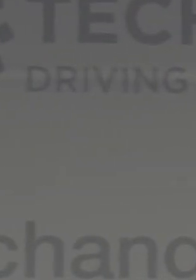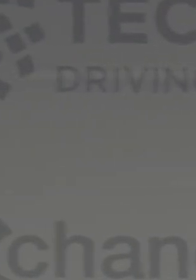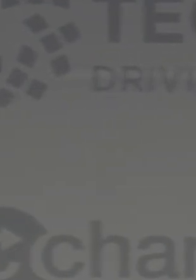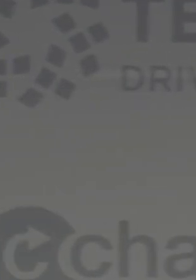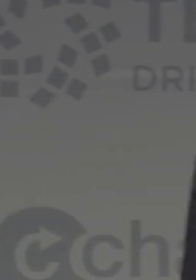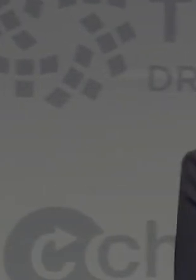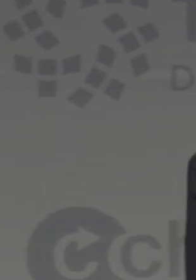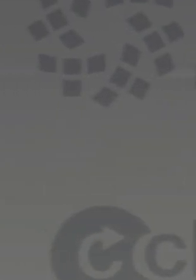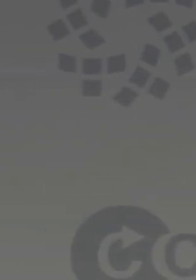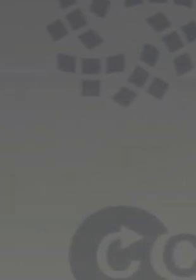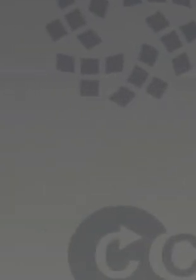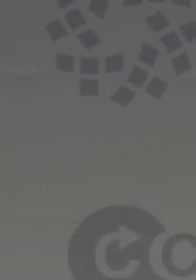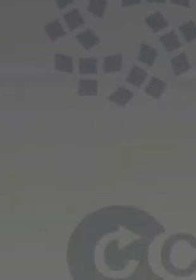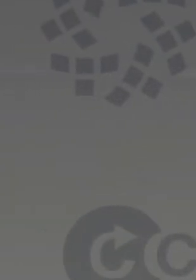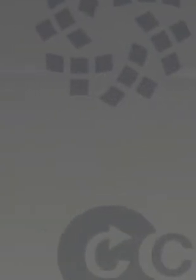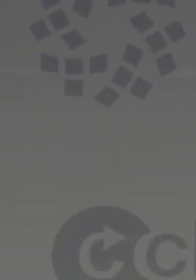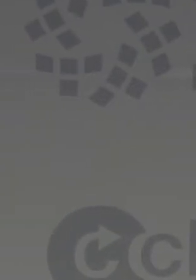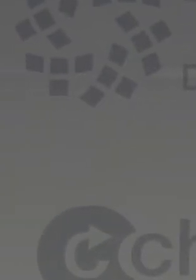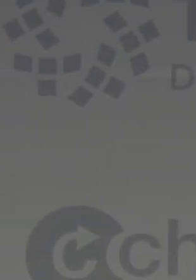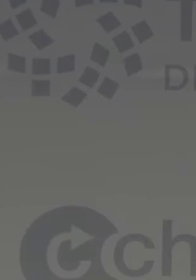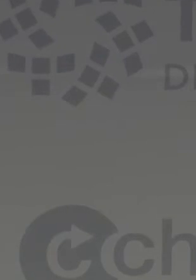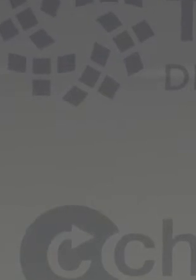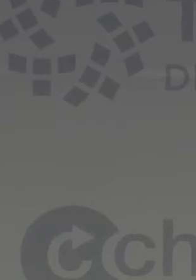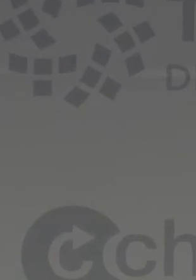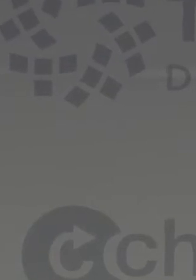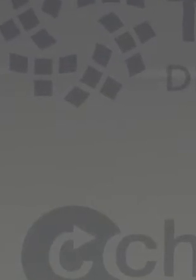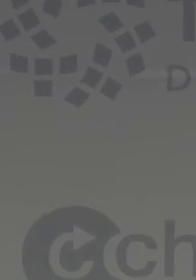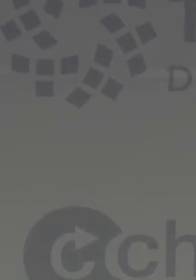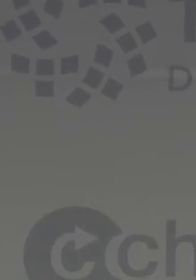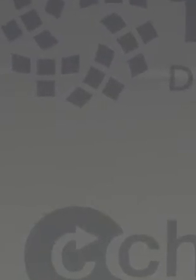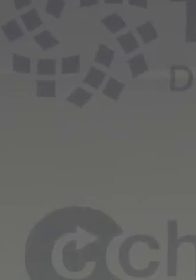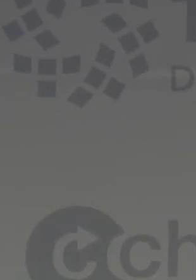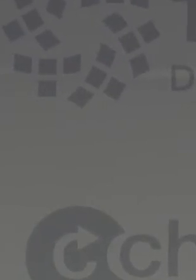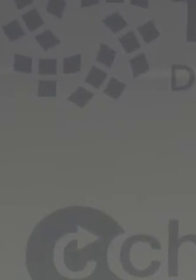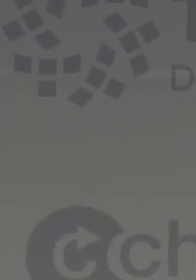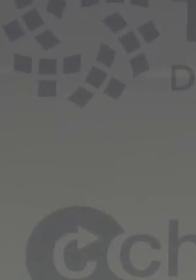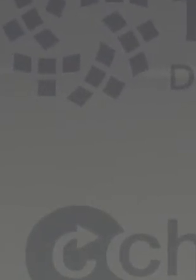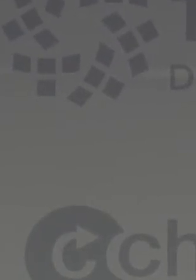next 10 years I would do that I ended up advocating on the Hearing Loss